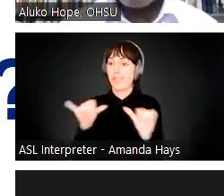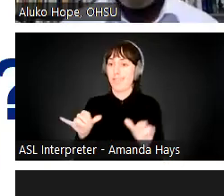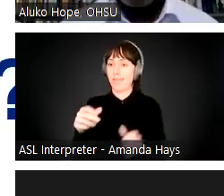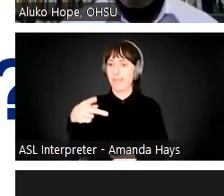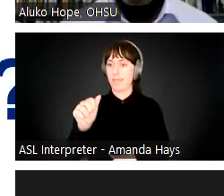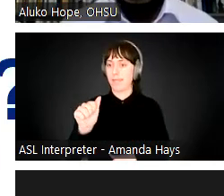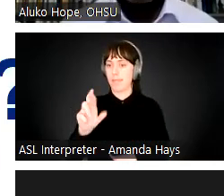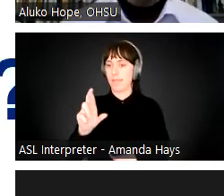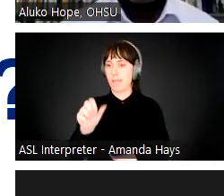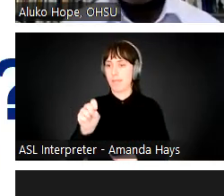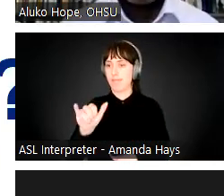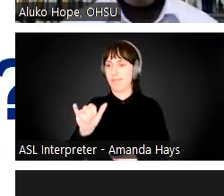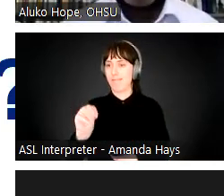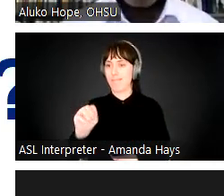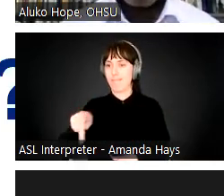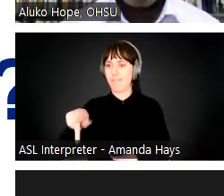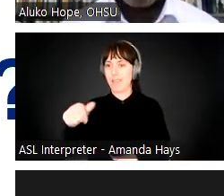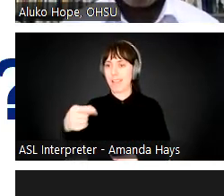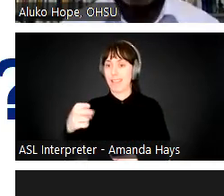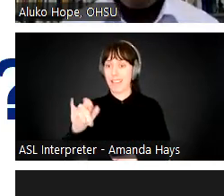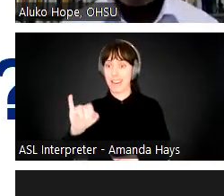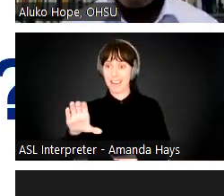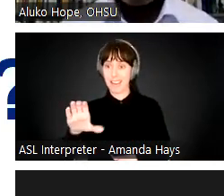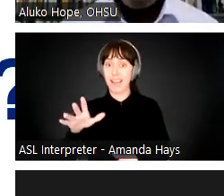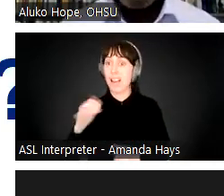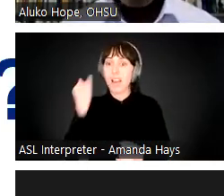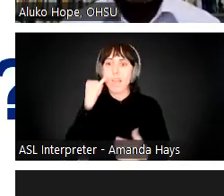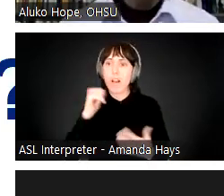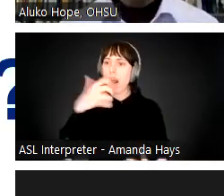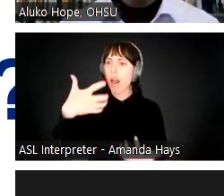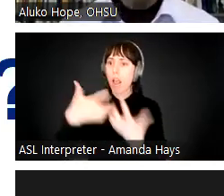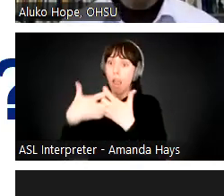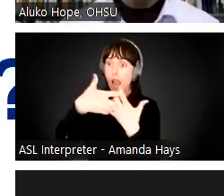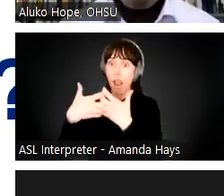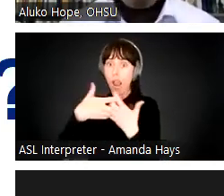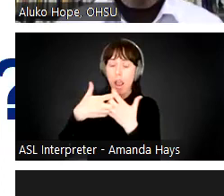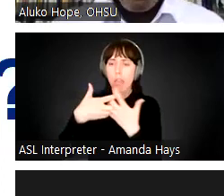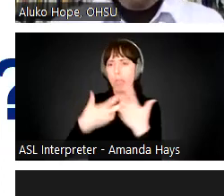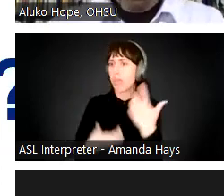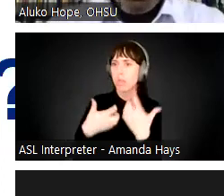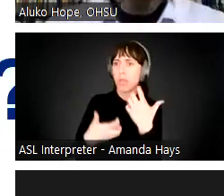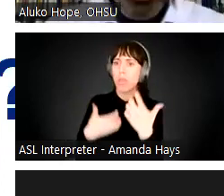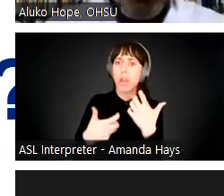be really impaired and you can get dysautonomia, where the the brain is not responding in the way that it typically